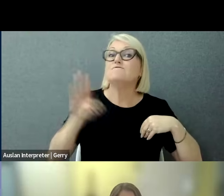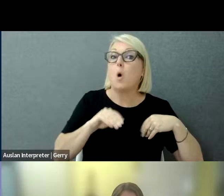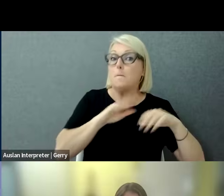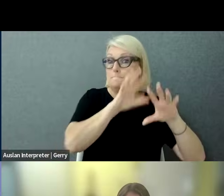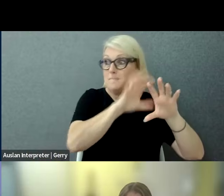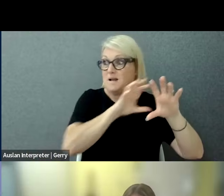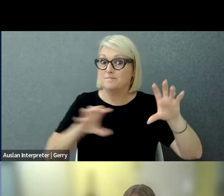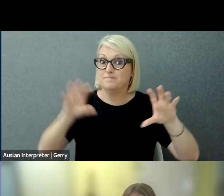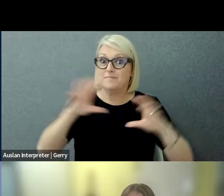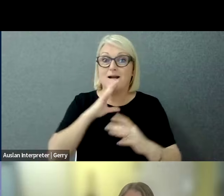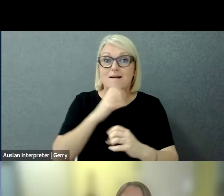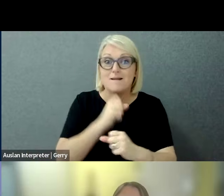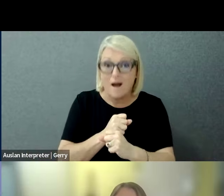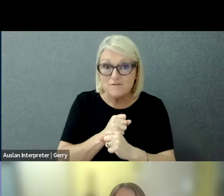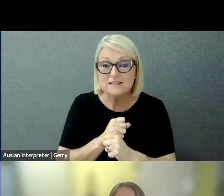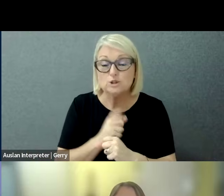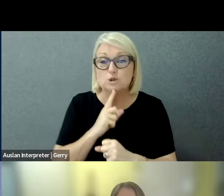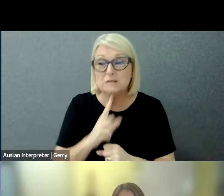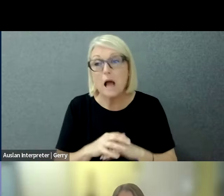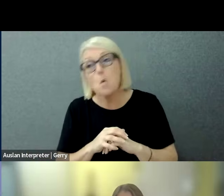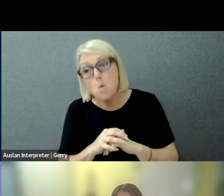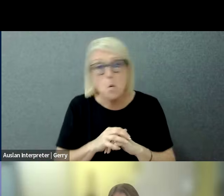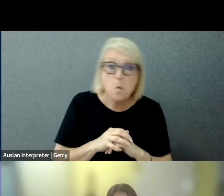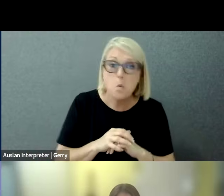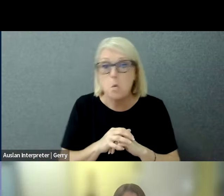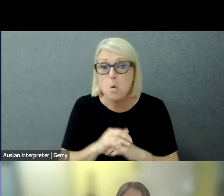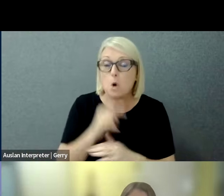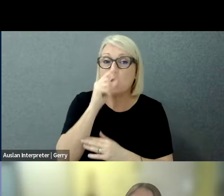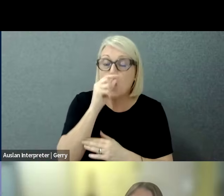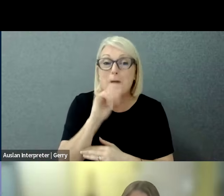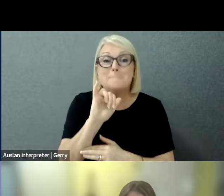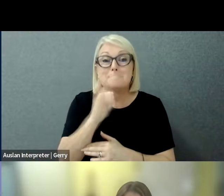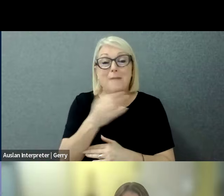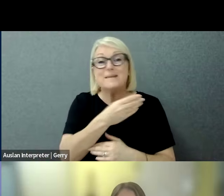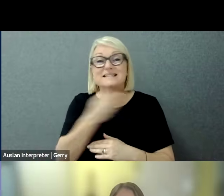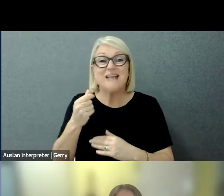with communities that are kind of ahead of the curve, and this is my long way of entering into